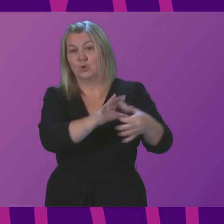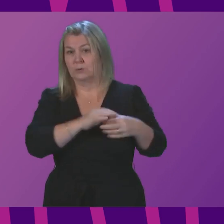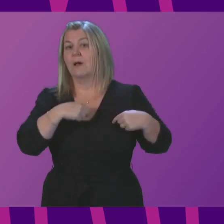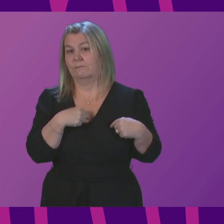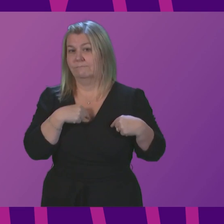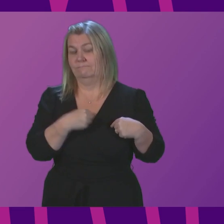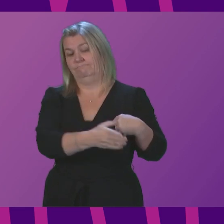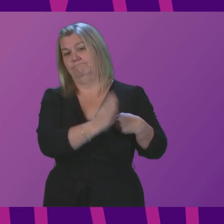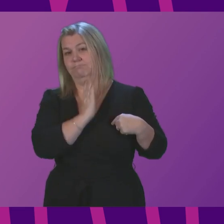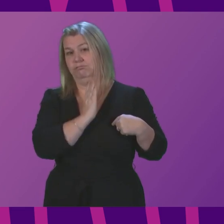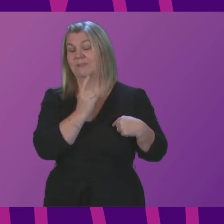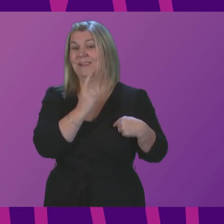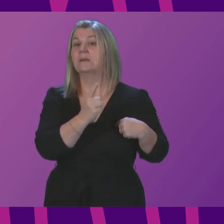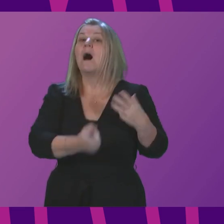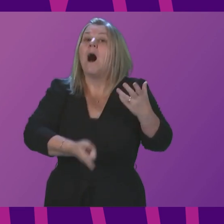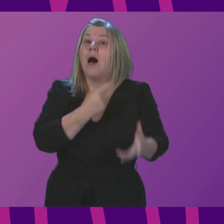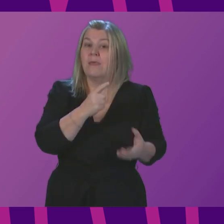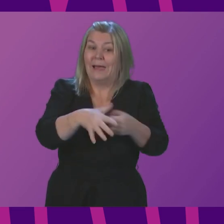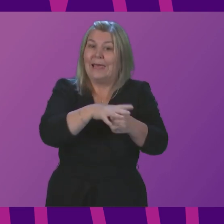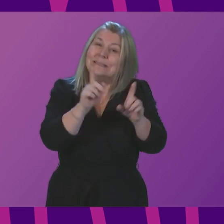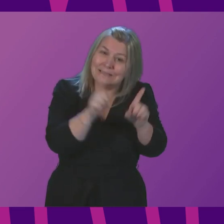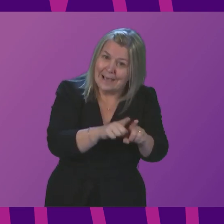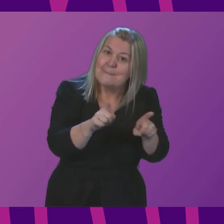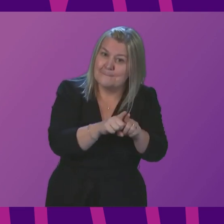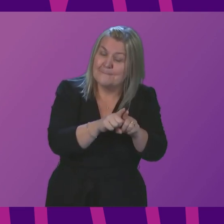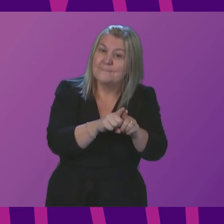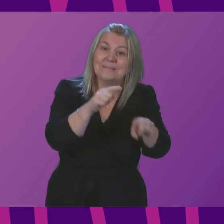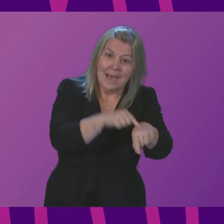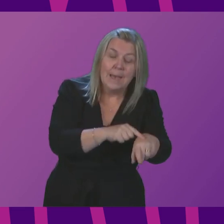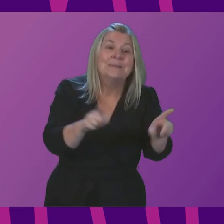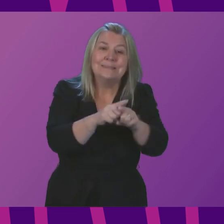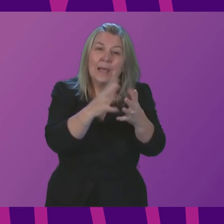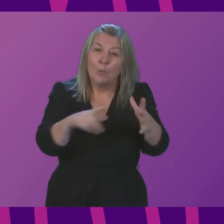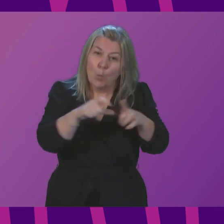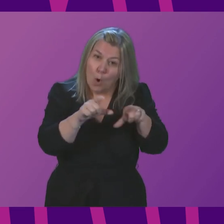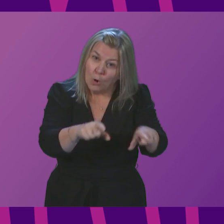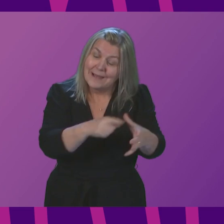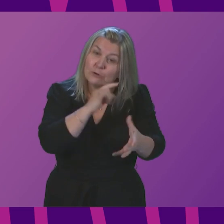in a child cancer patient at around the same time and in the same ward as Andrew. Tragically,